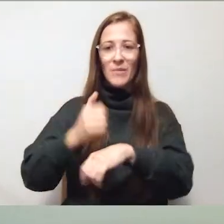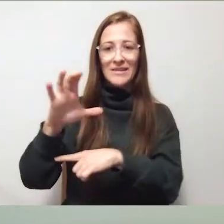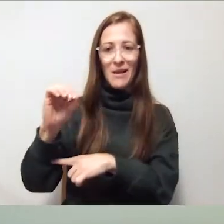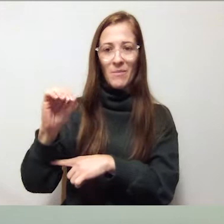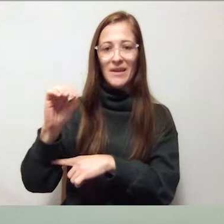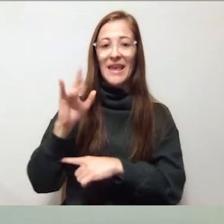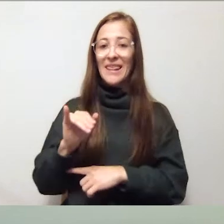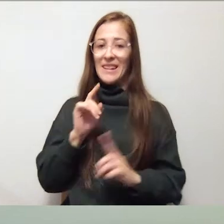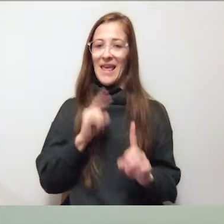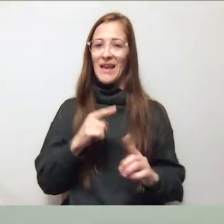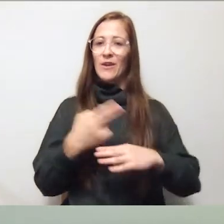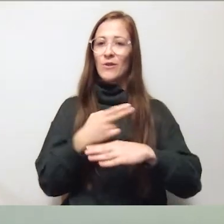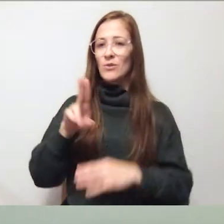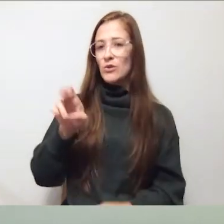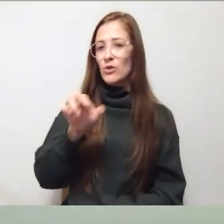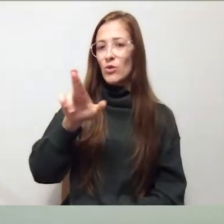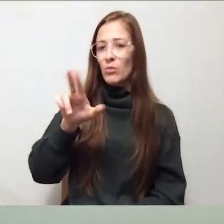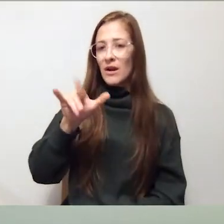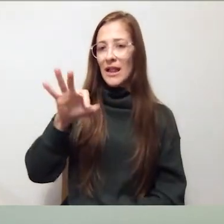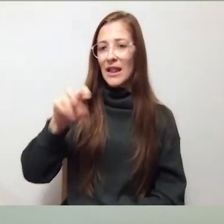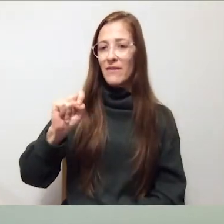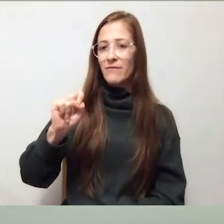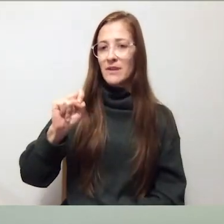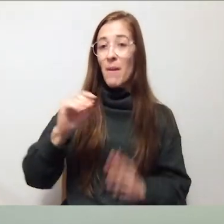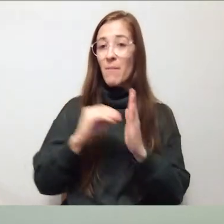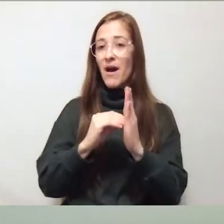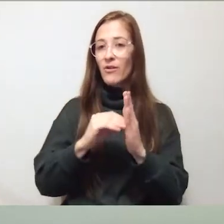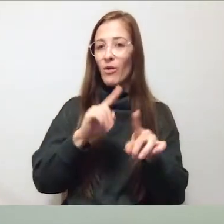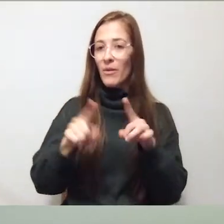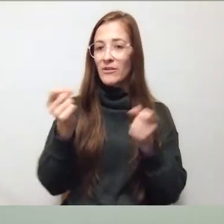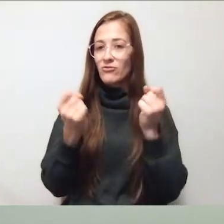that basically utilizes an Uber or Lyft model, but the drivers are specifically trained